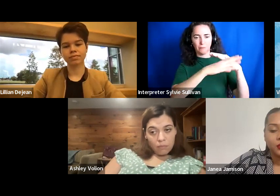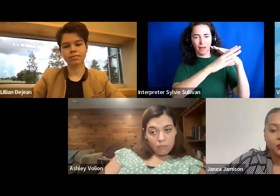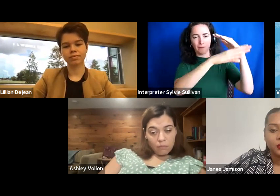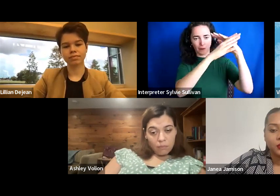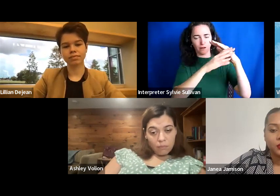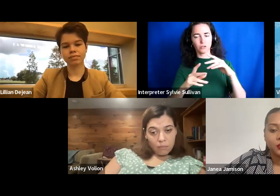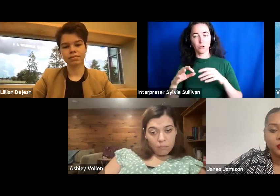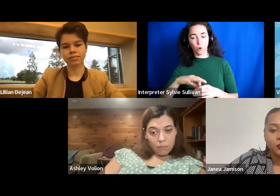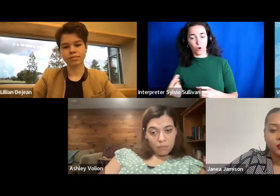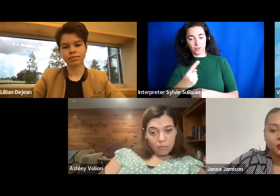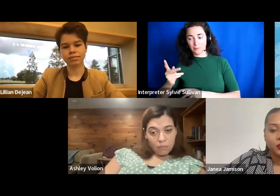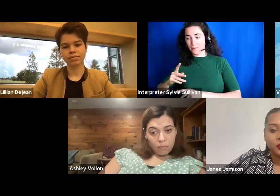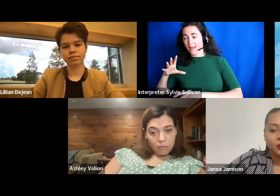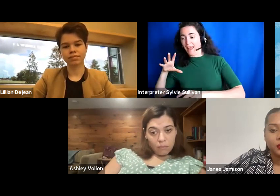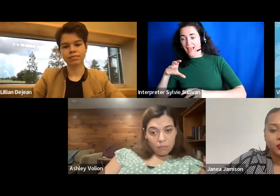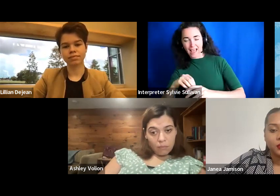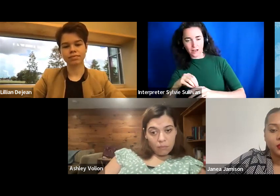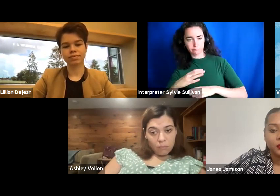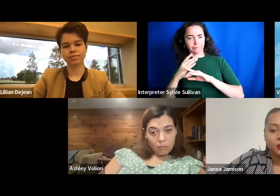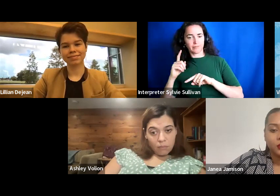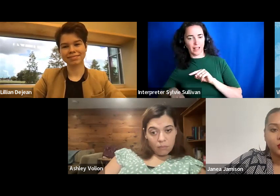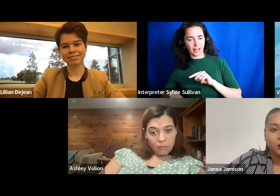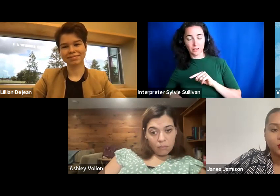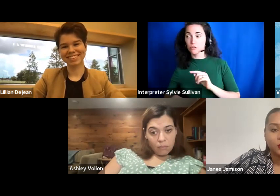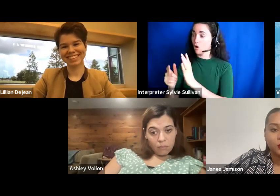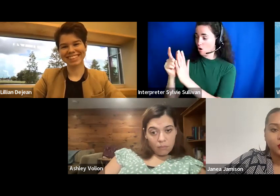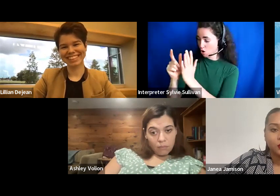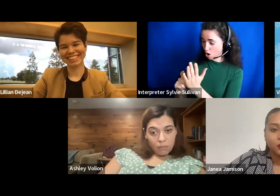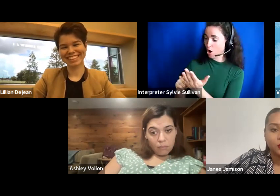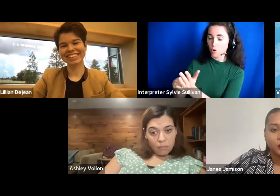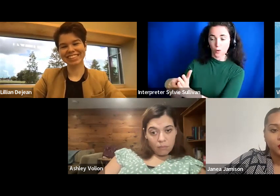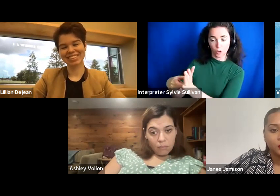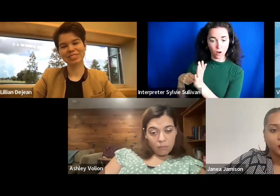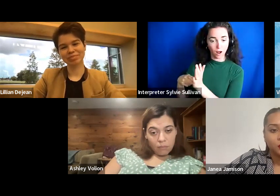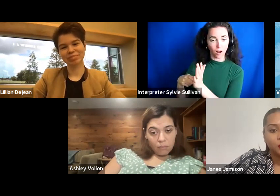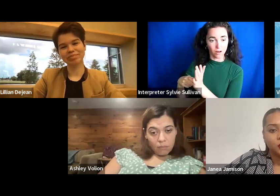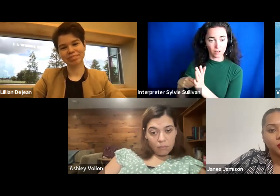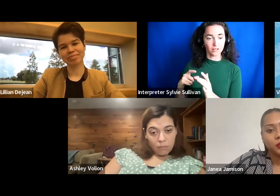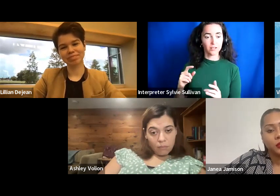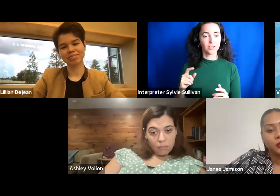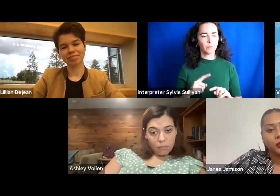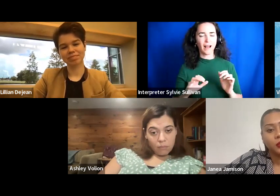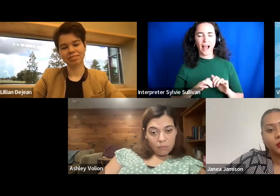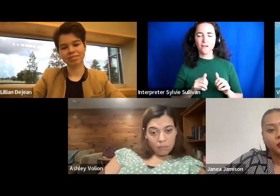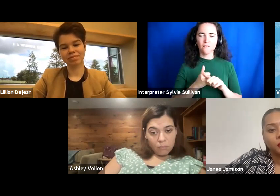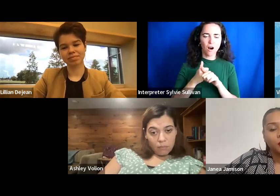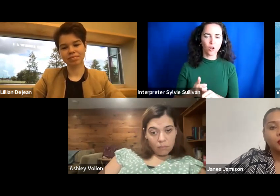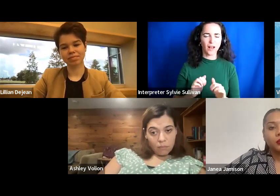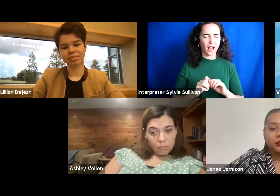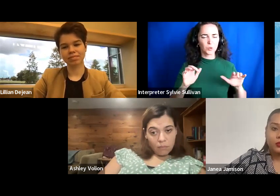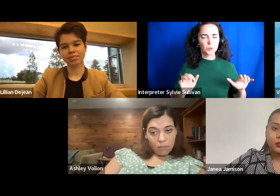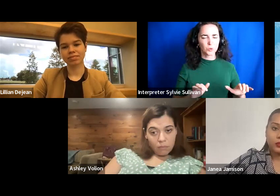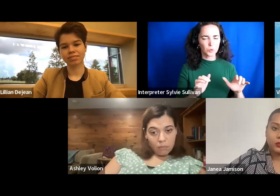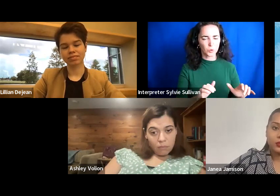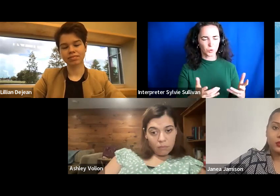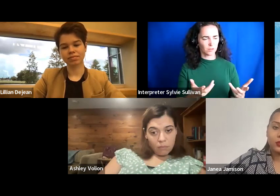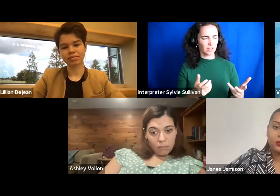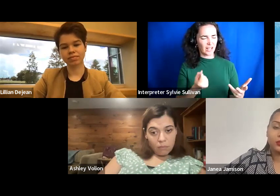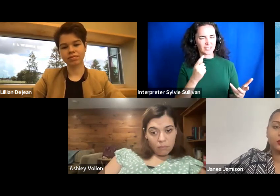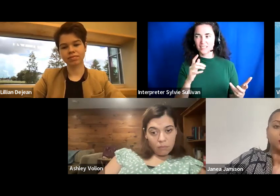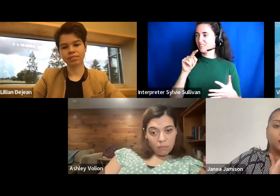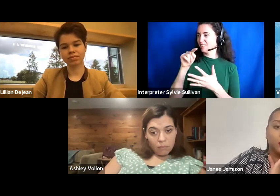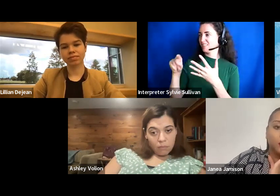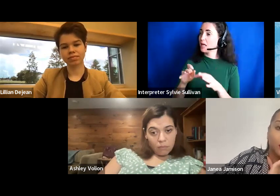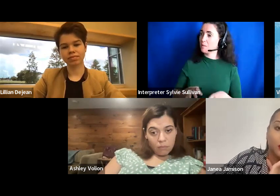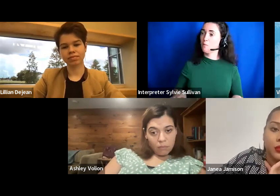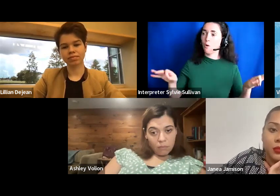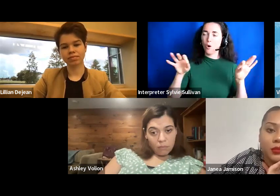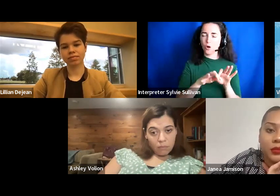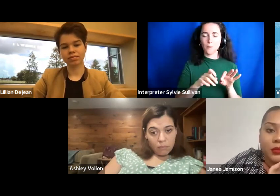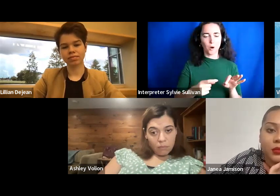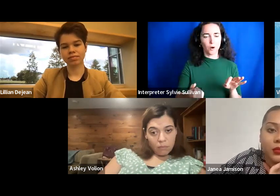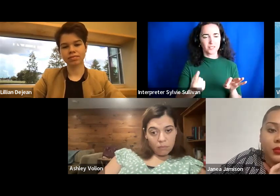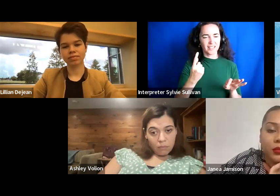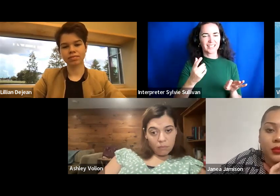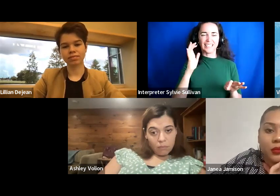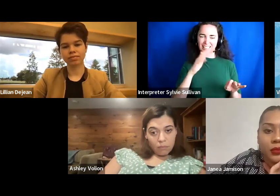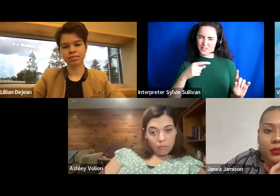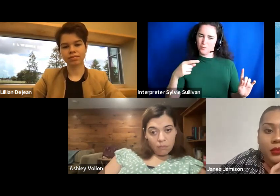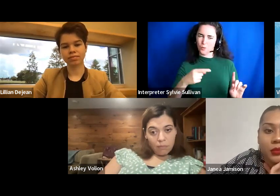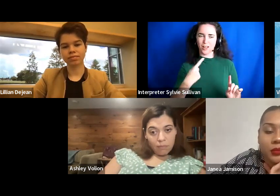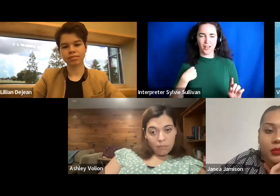And there are solutions like it's in the law There are requirements. but I think more of that execution and understanding of how important those accessibility measures are is is where there is certainly room for improvement to address a